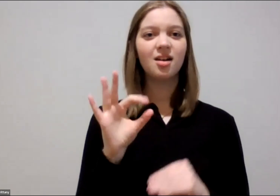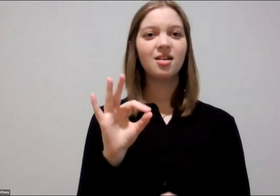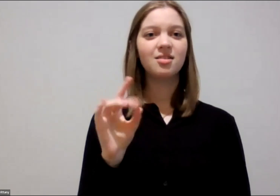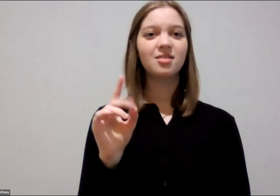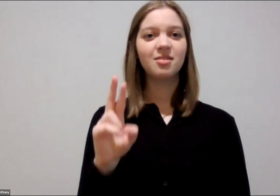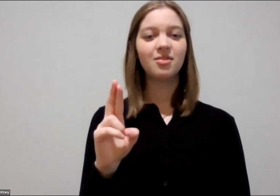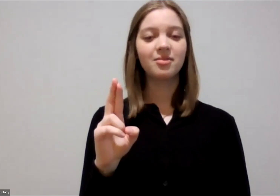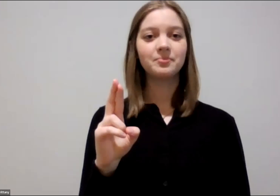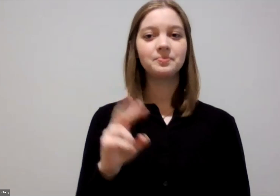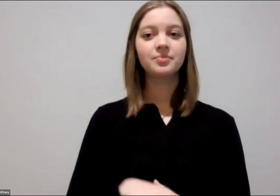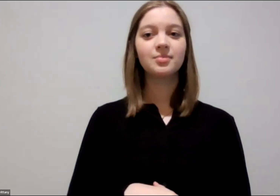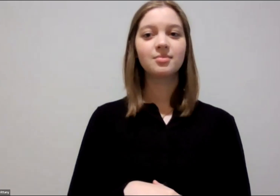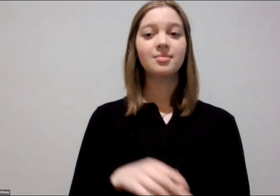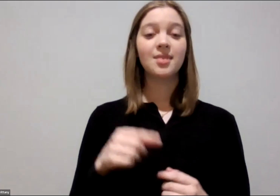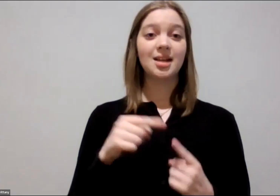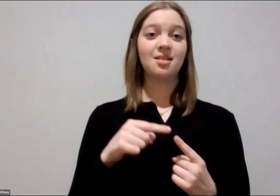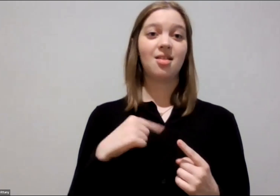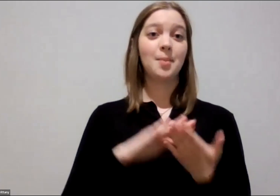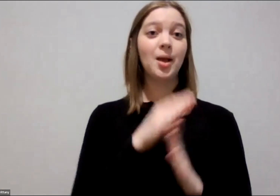Freaking Roosevelt until I got a little bit older.